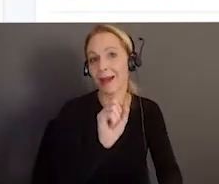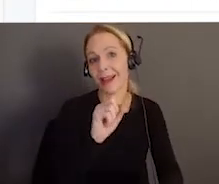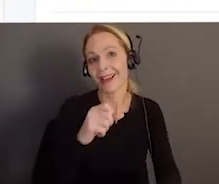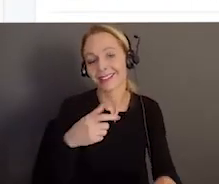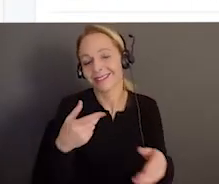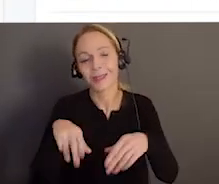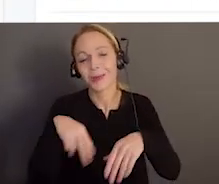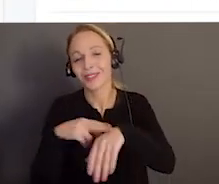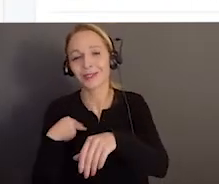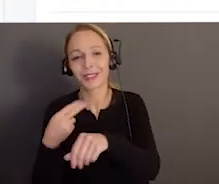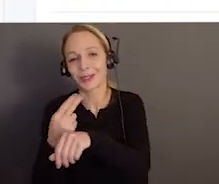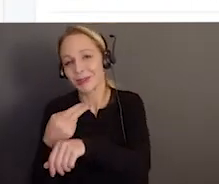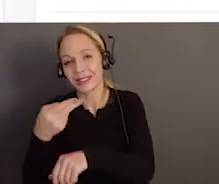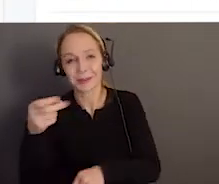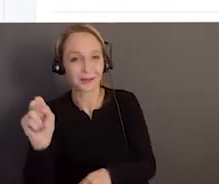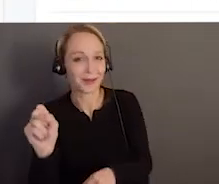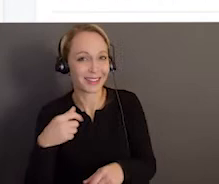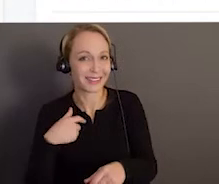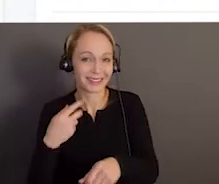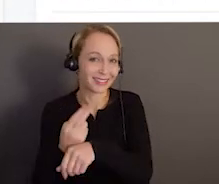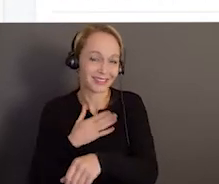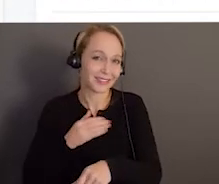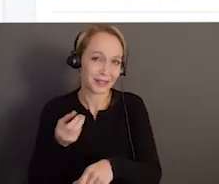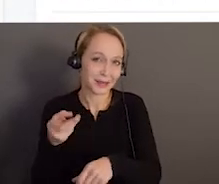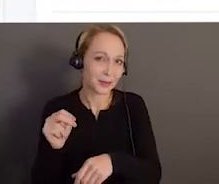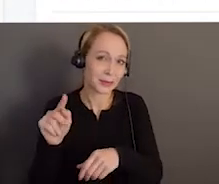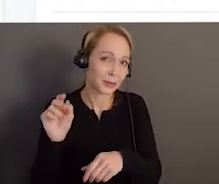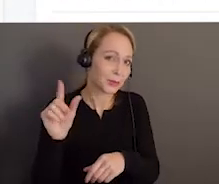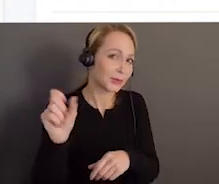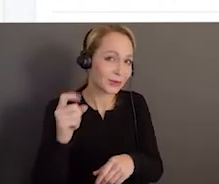USING OUR OWN TOOLS AND SUPPORT AND SERVICE TEAMS.